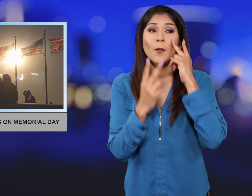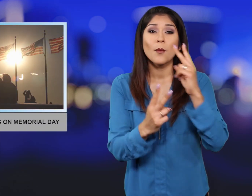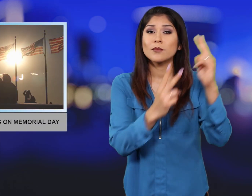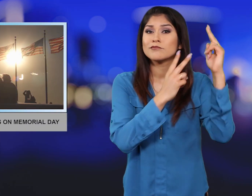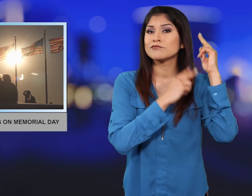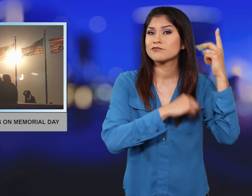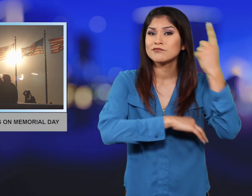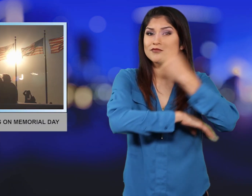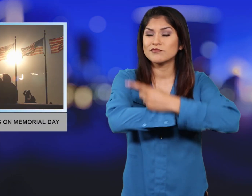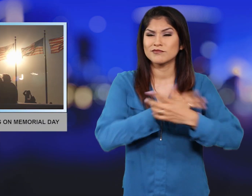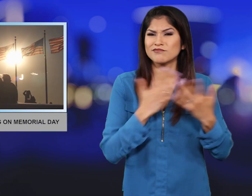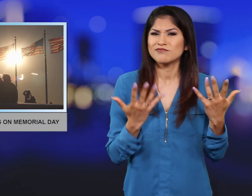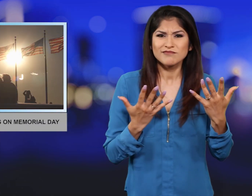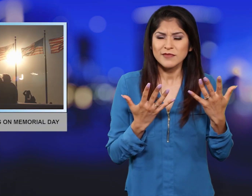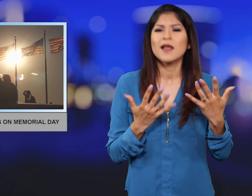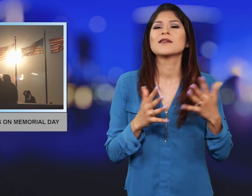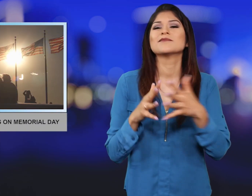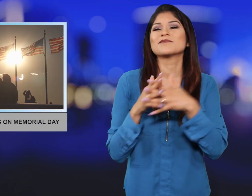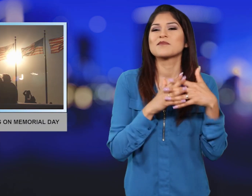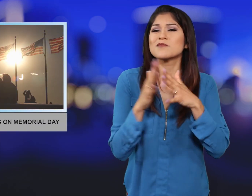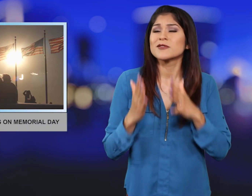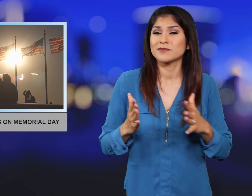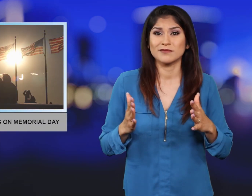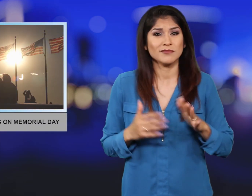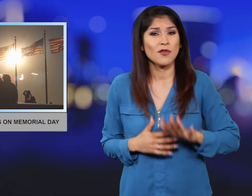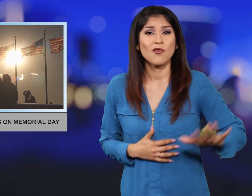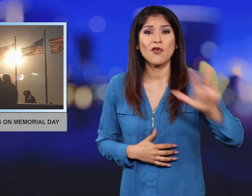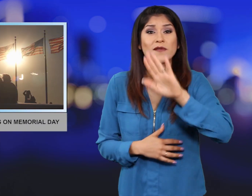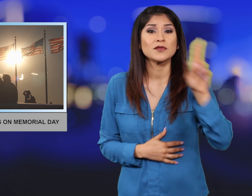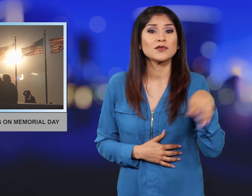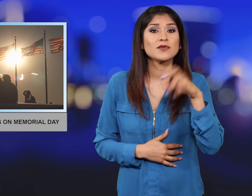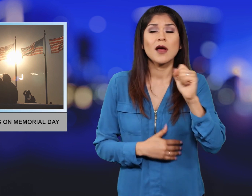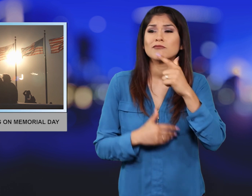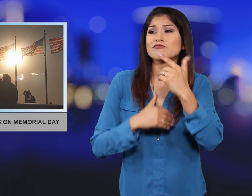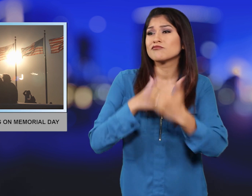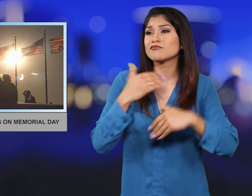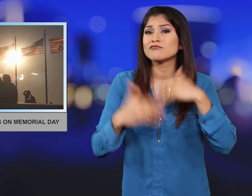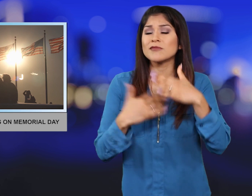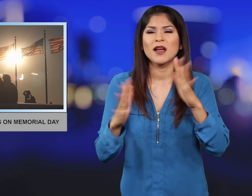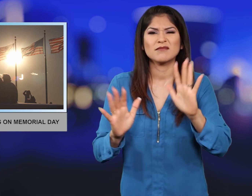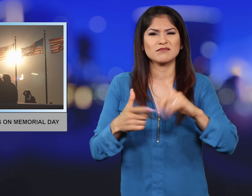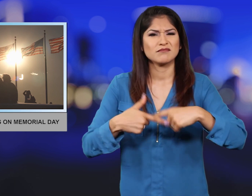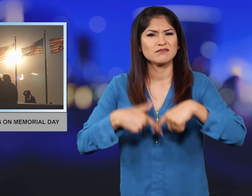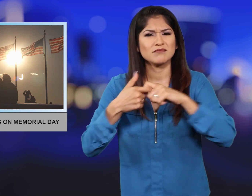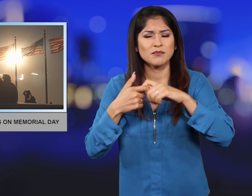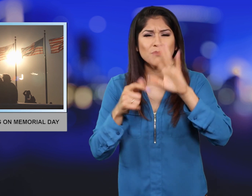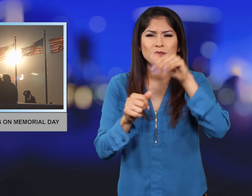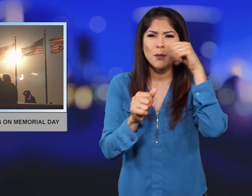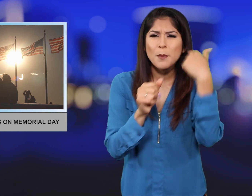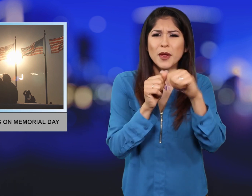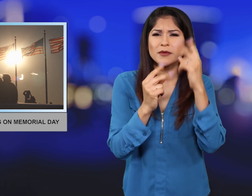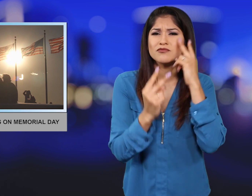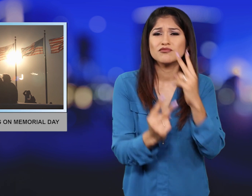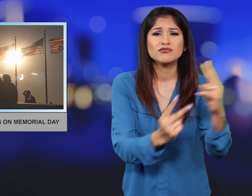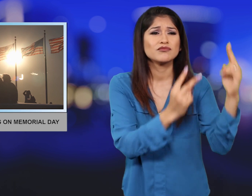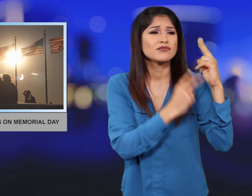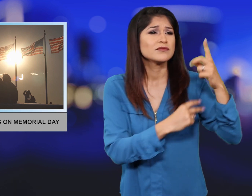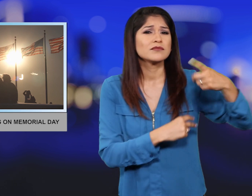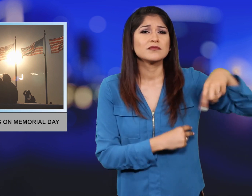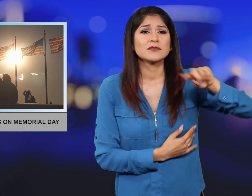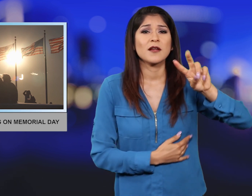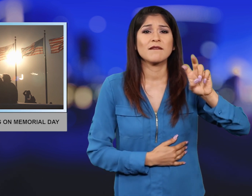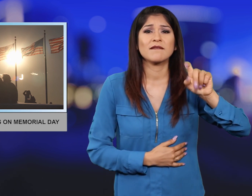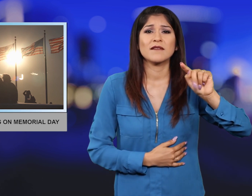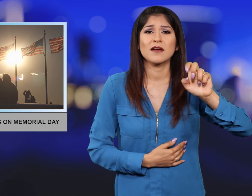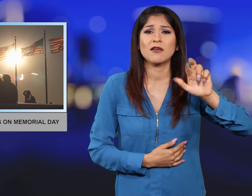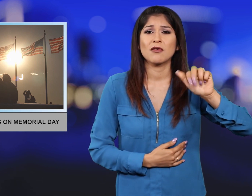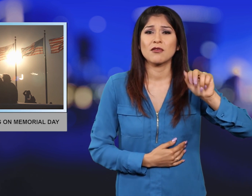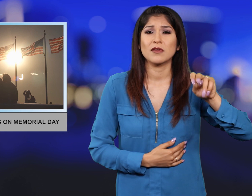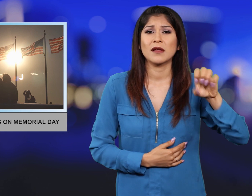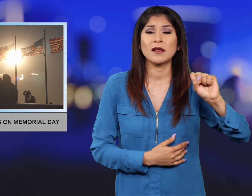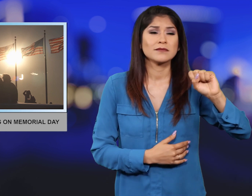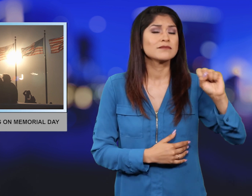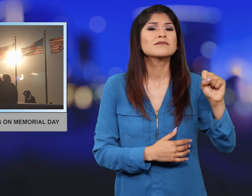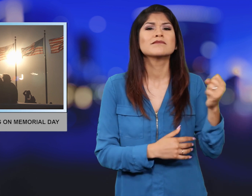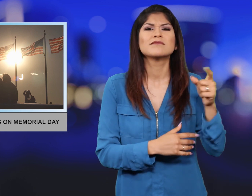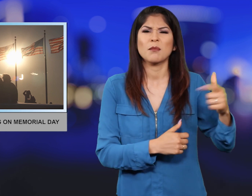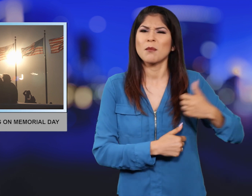Memorial Day is a time for Americans across the US to pause and remember its fallen veterans,